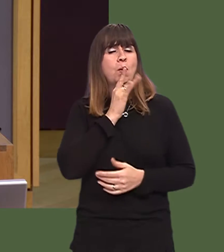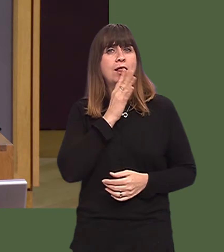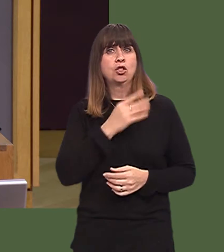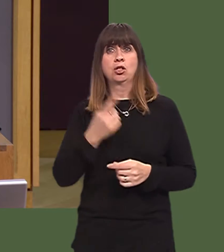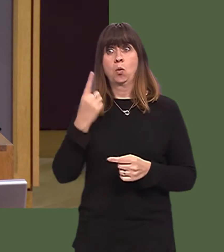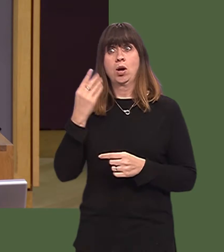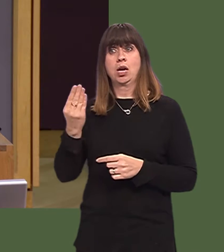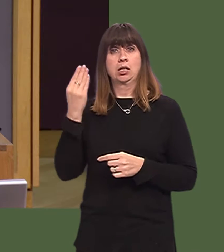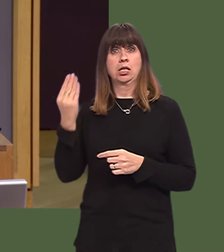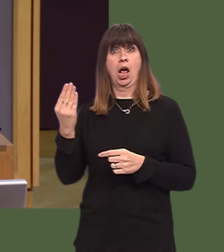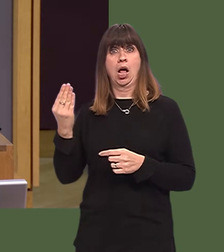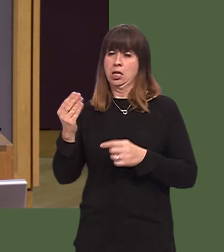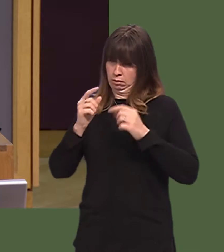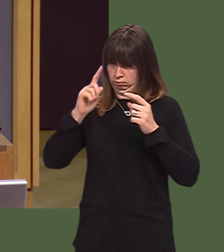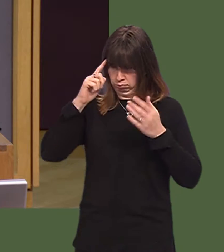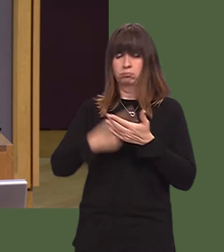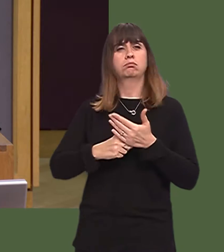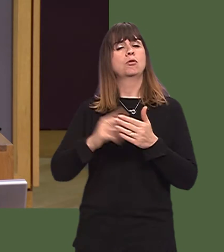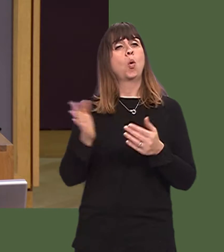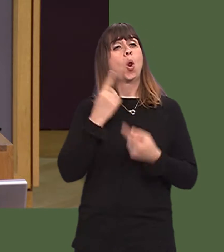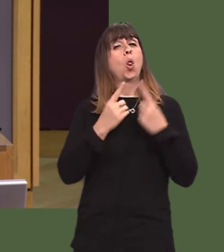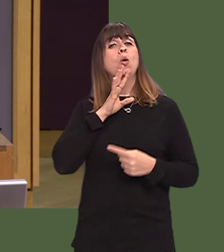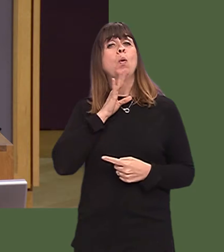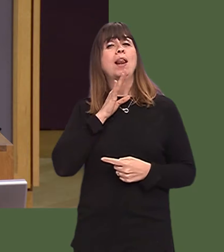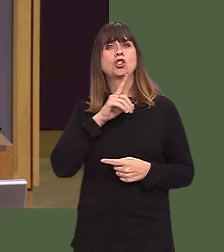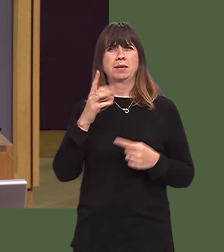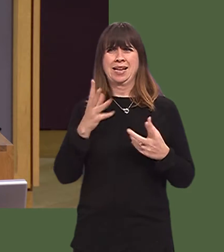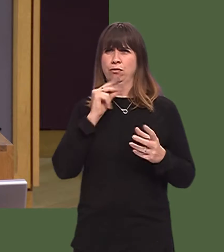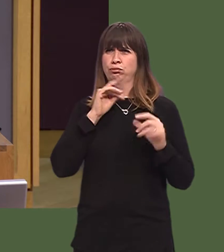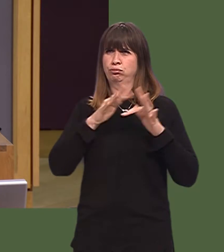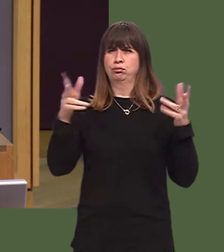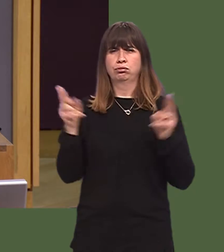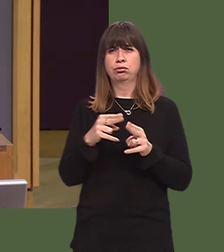Yet, despite this, the numbers of Welsh speakers has fallen. Caroline Jones: I am learning Welsh.